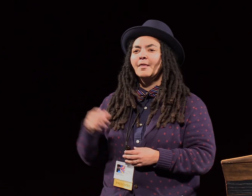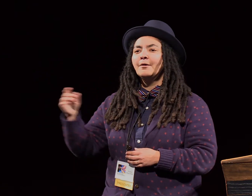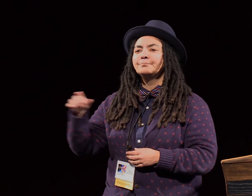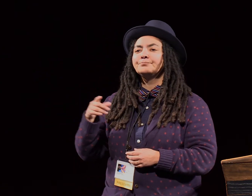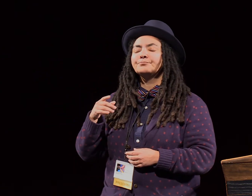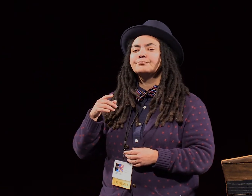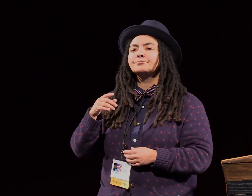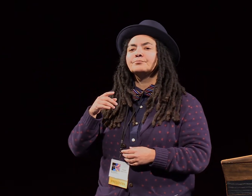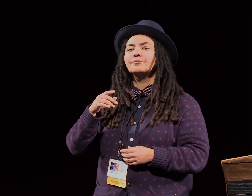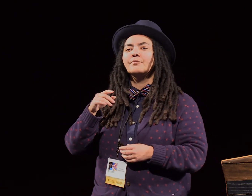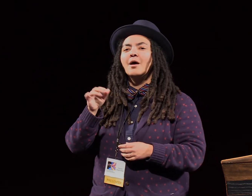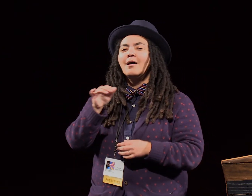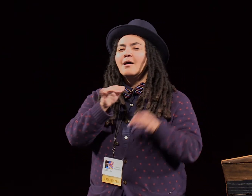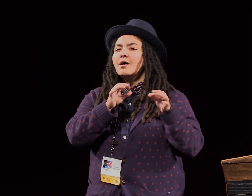As you can see at the top here...